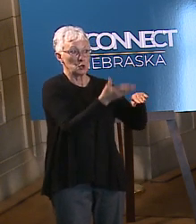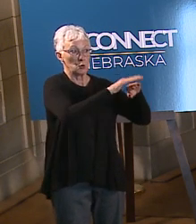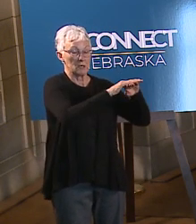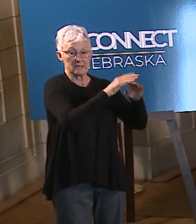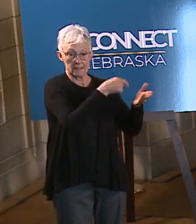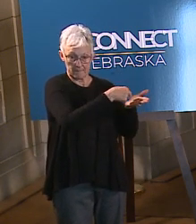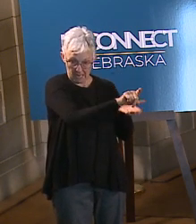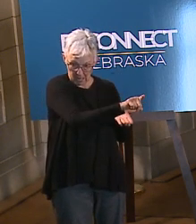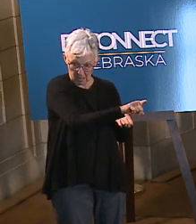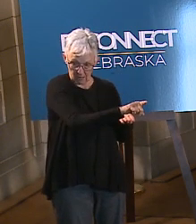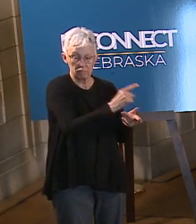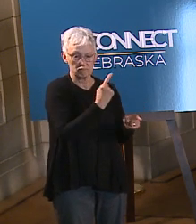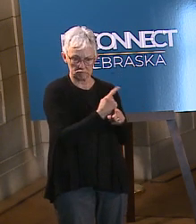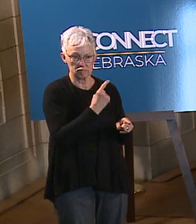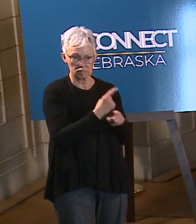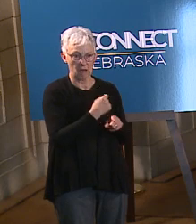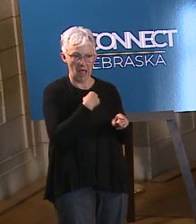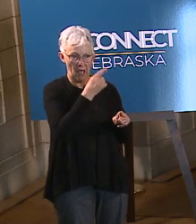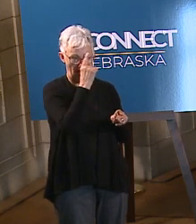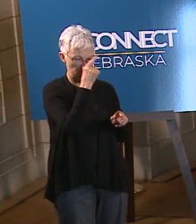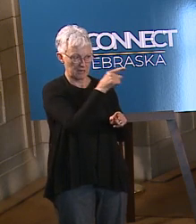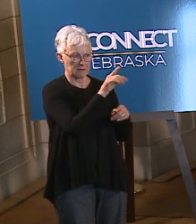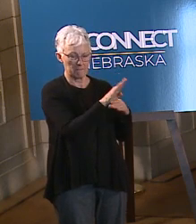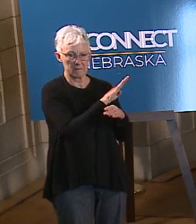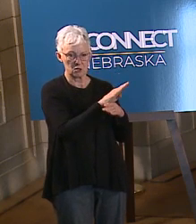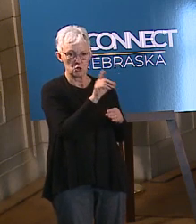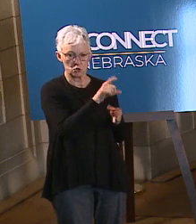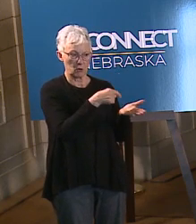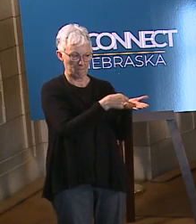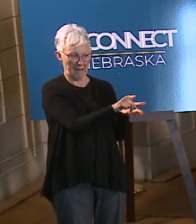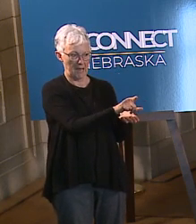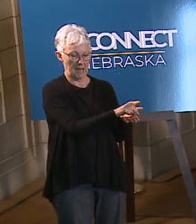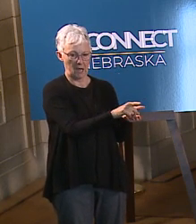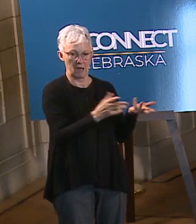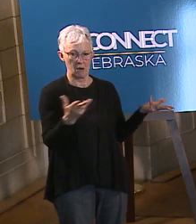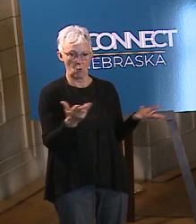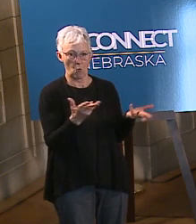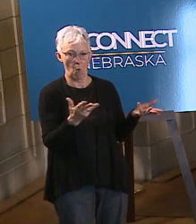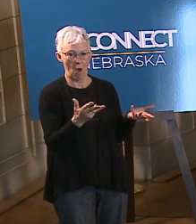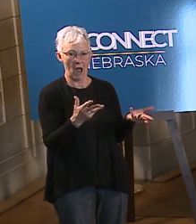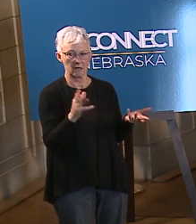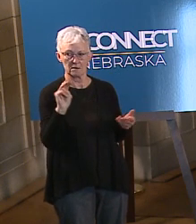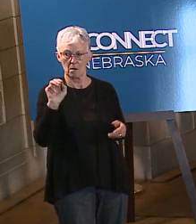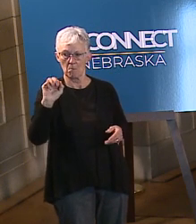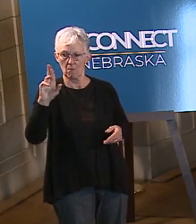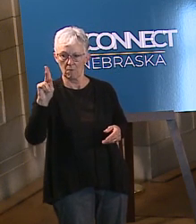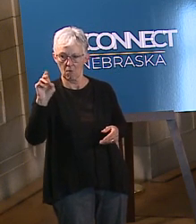AND FOR THE PEOPLE WHO SAY YOU KNOW, EMPLOYERS SHOULD RAISE